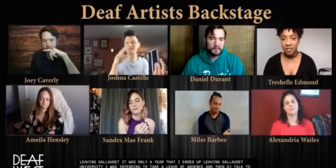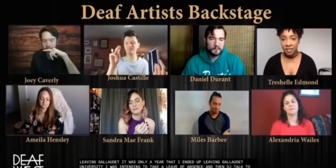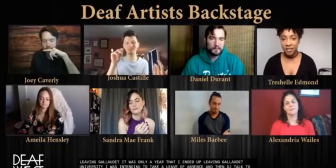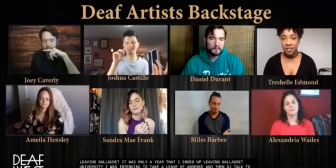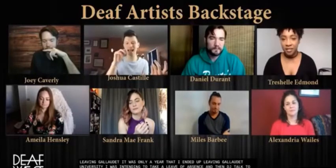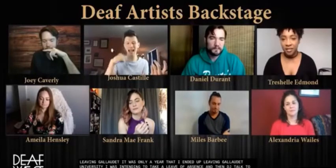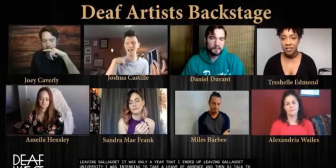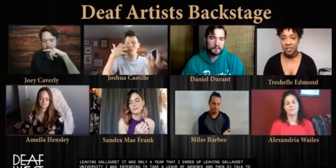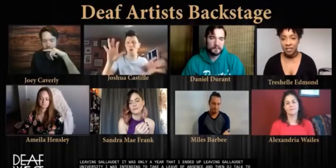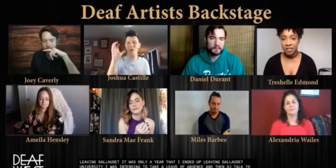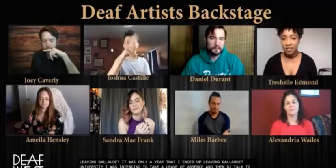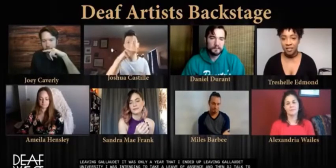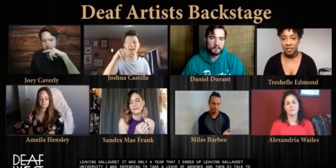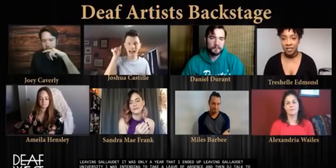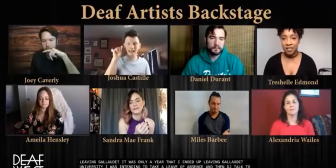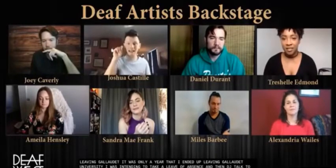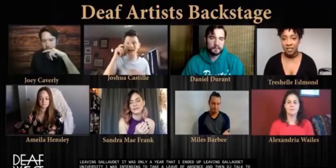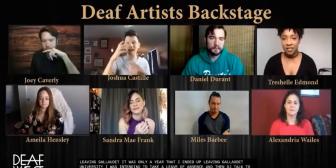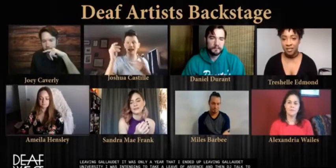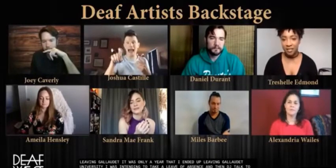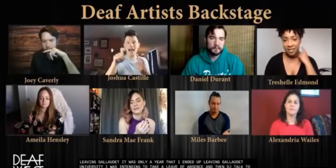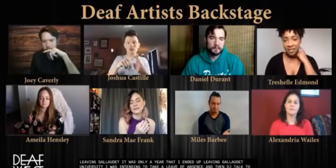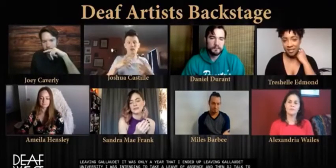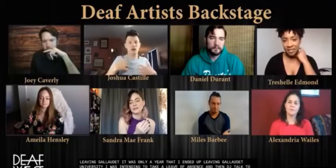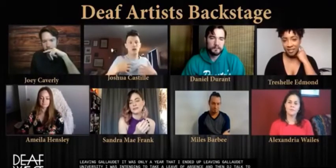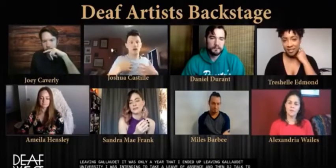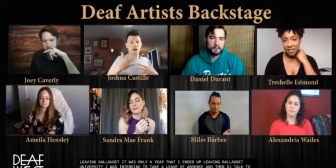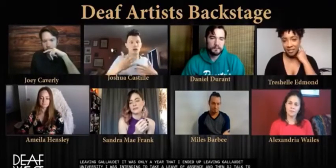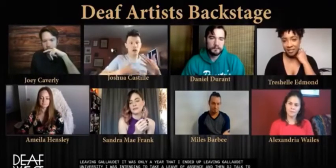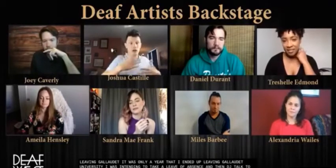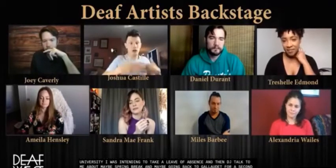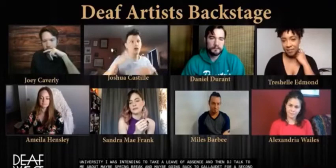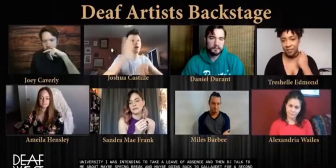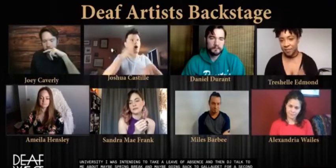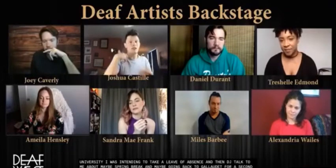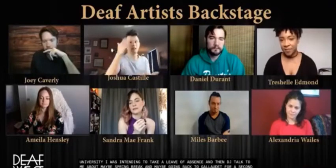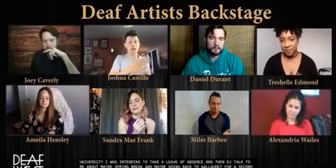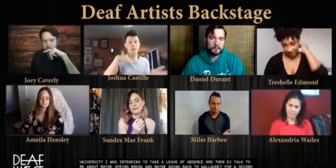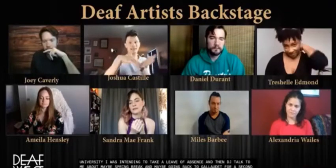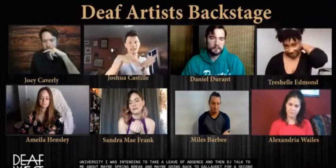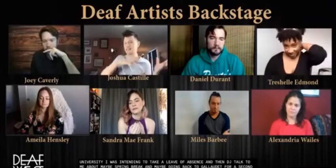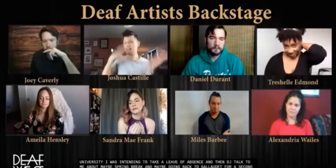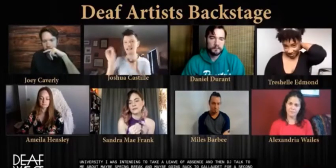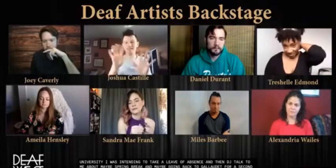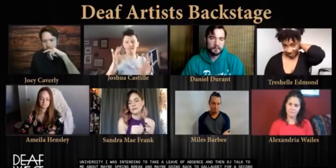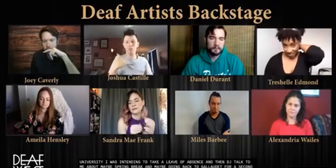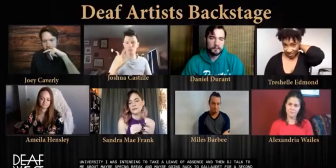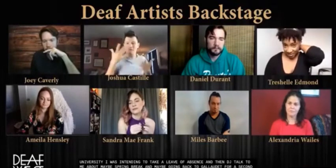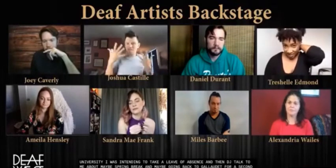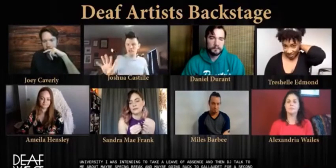knew with the team that I had and the ensemble I was working with that. It wasn't the right time to go back to Gallaudet.